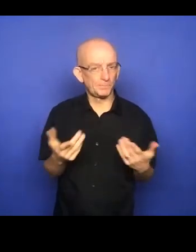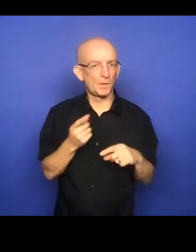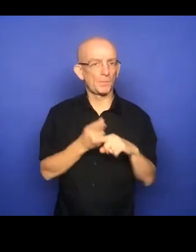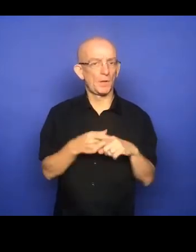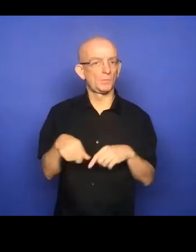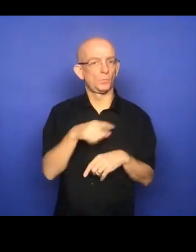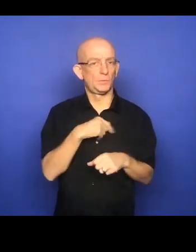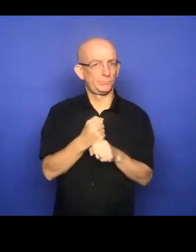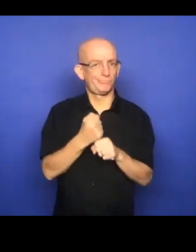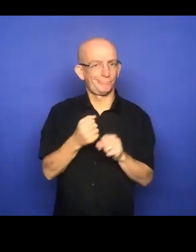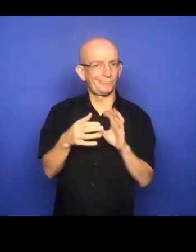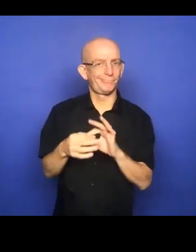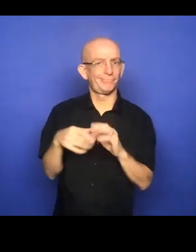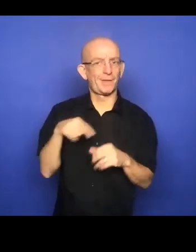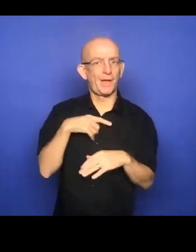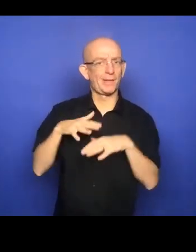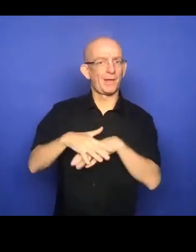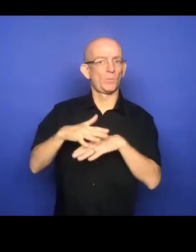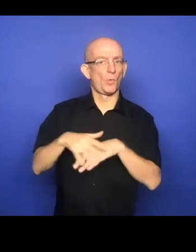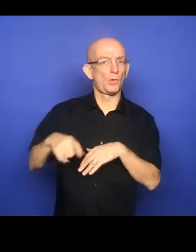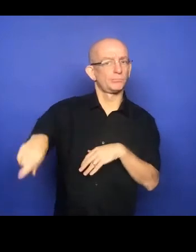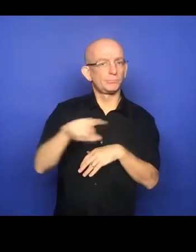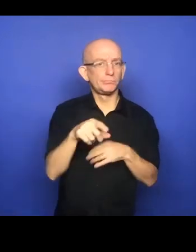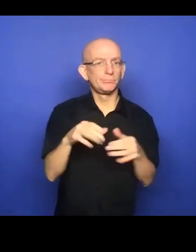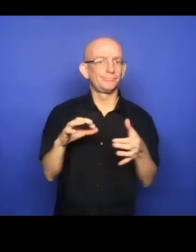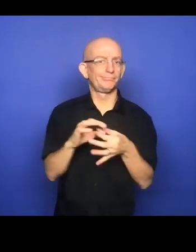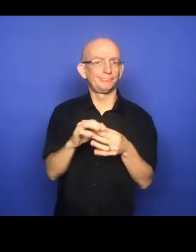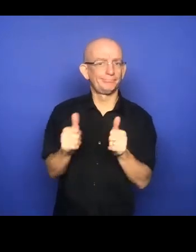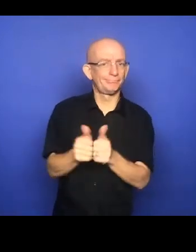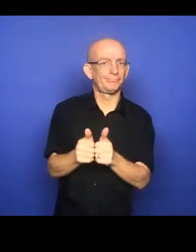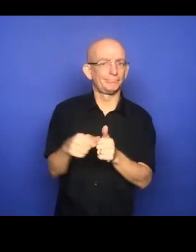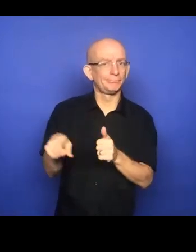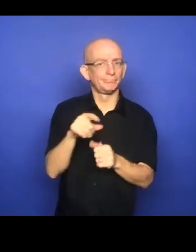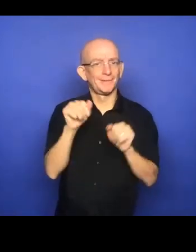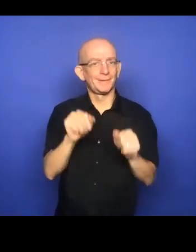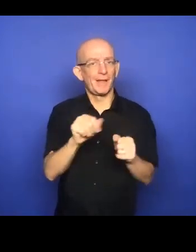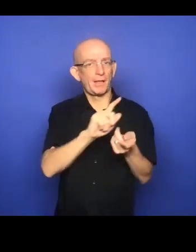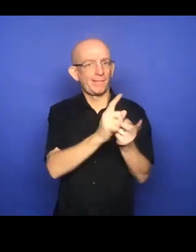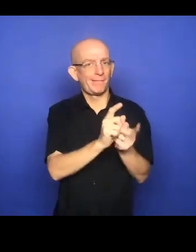We have also continued to work with our networks and allies to conduct such research to influence policy and decision making. An example is that we